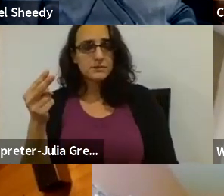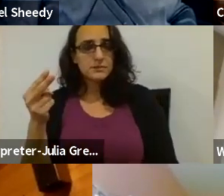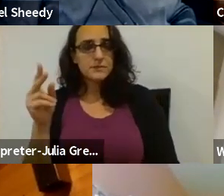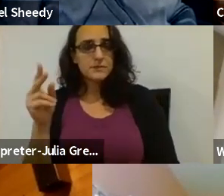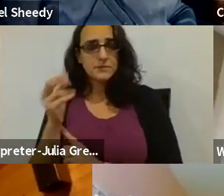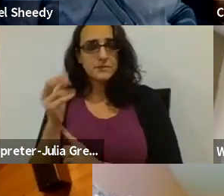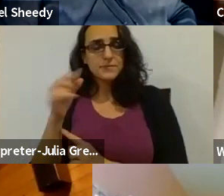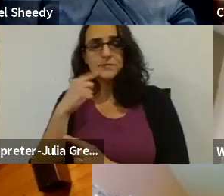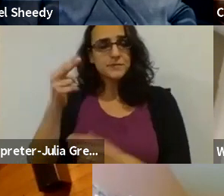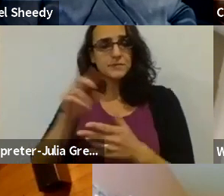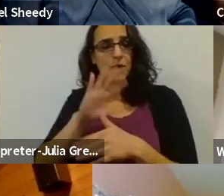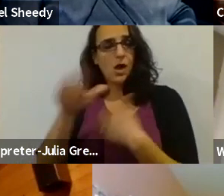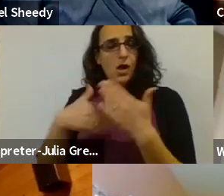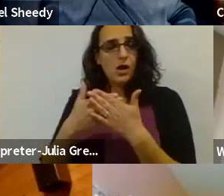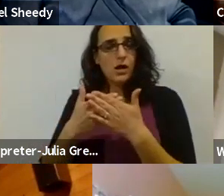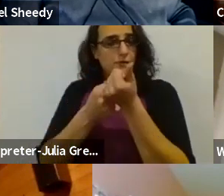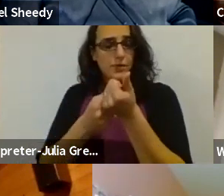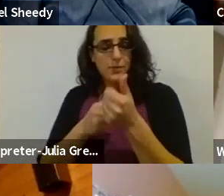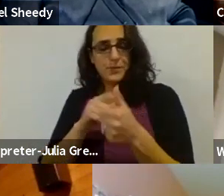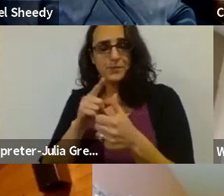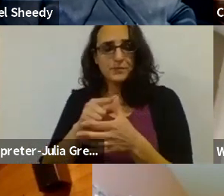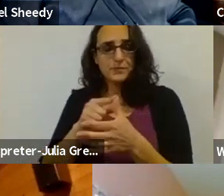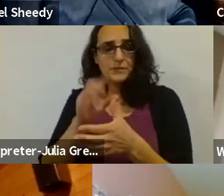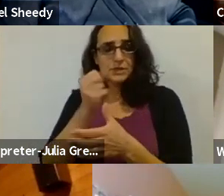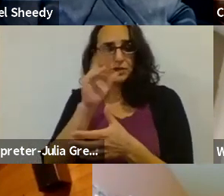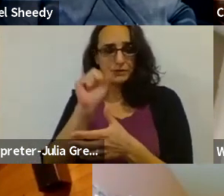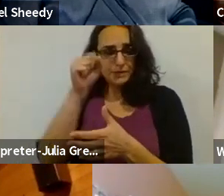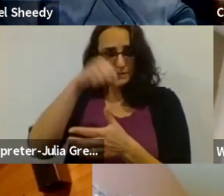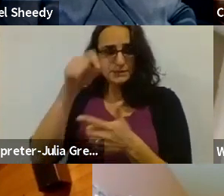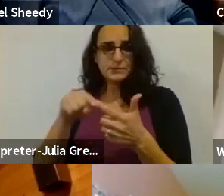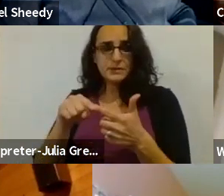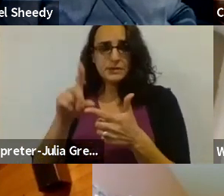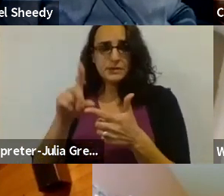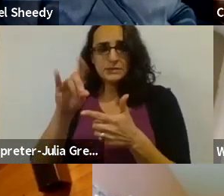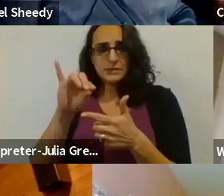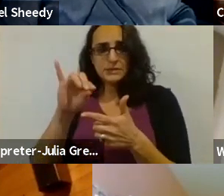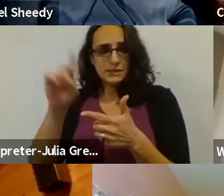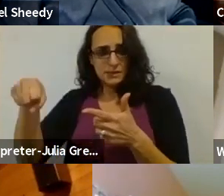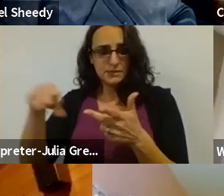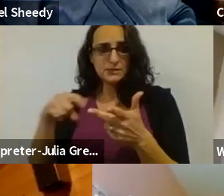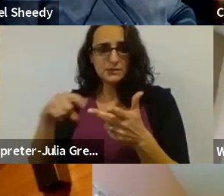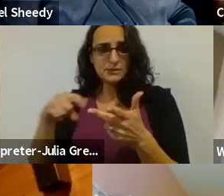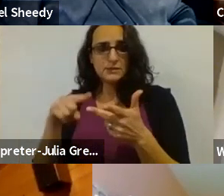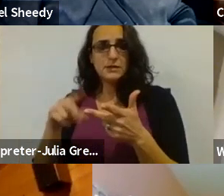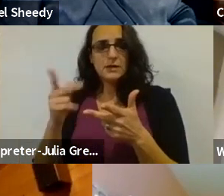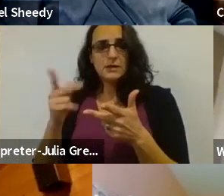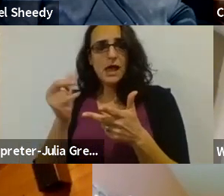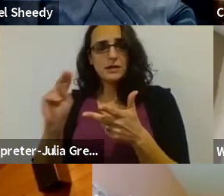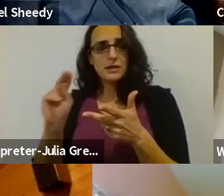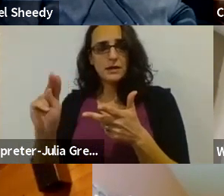Carolyn Gallagher: All in favor. I'm sorry, yes Jeunesse Kathleen Carolyn Gallagher: Mustaine Dan